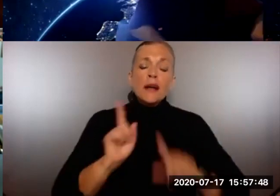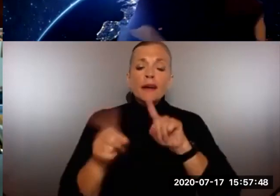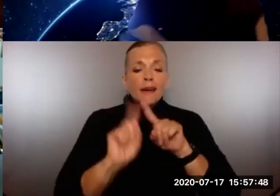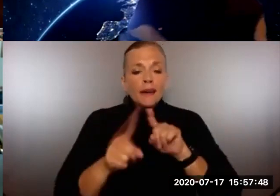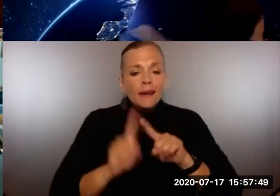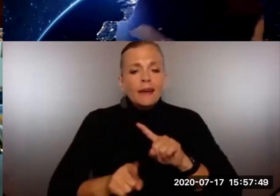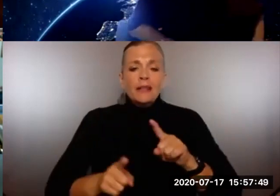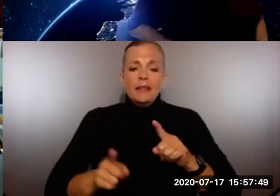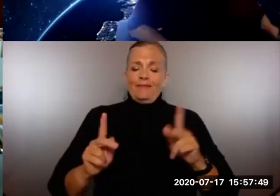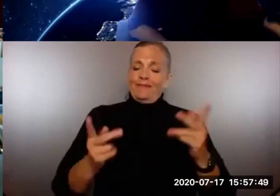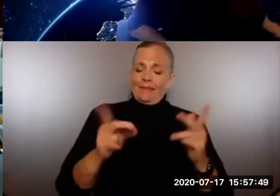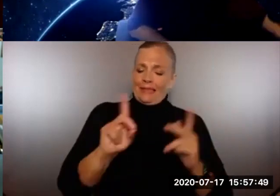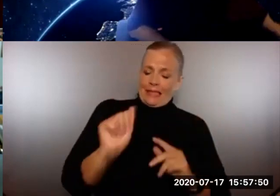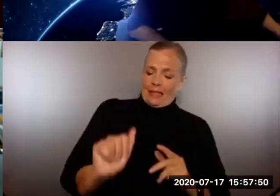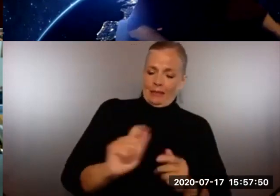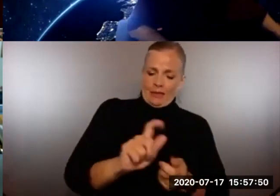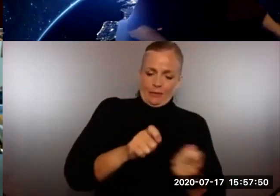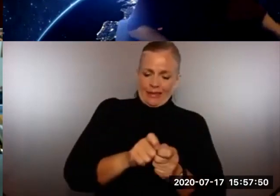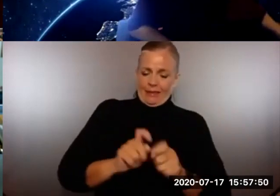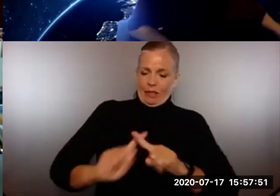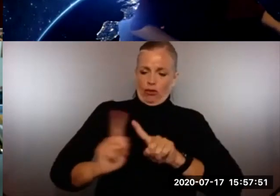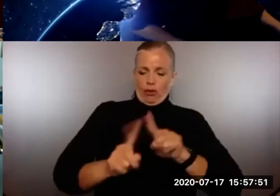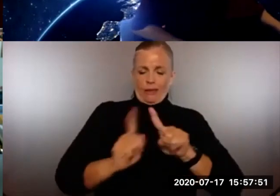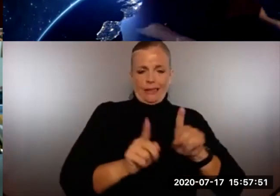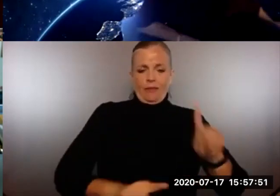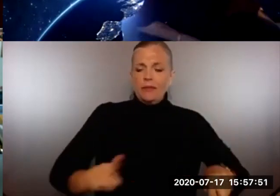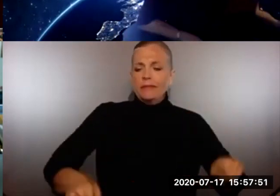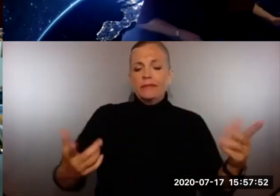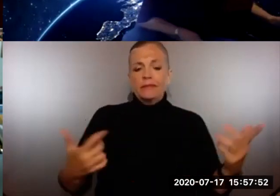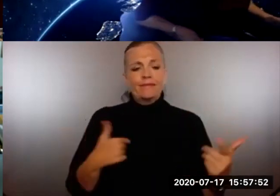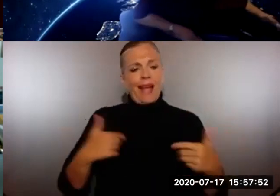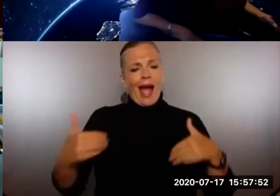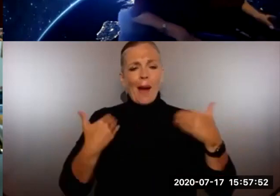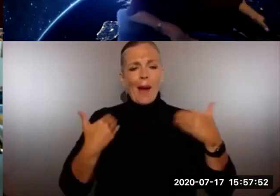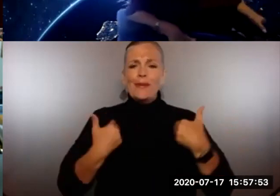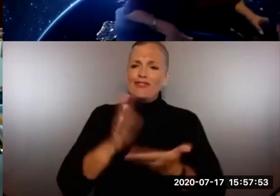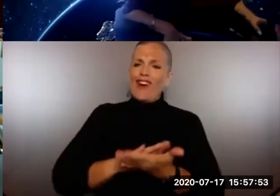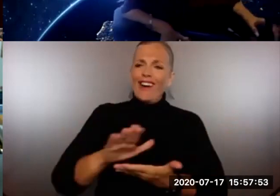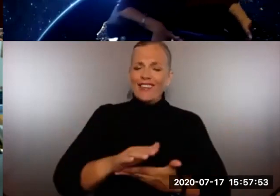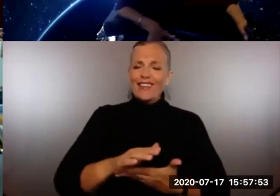on your specific disability. I'm a young college-going male in his 20s